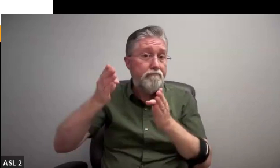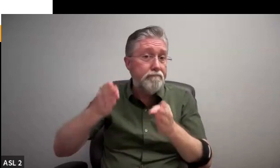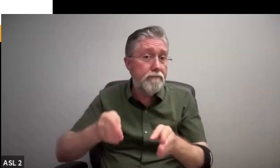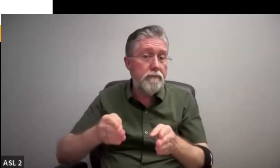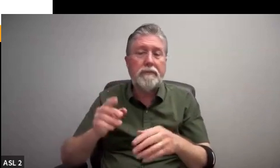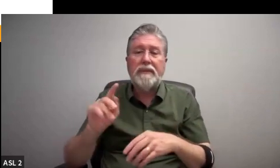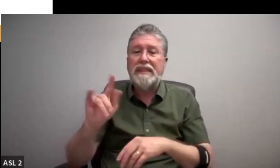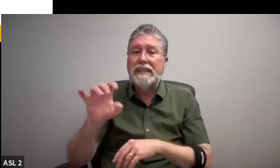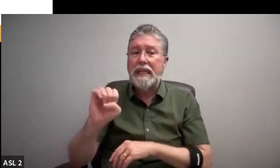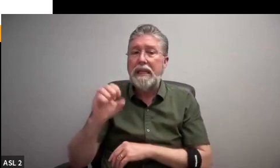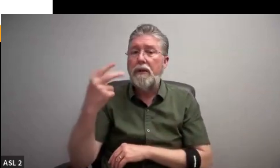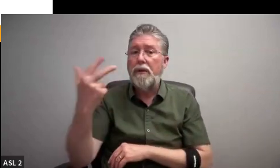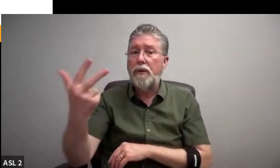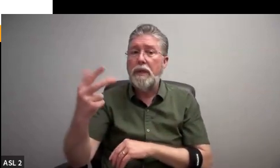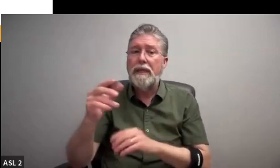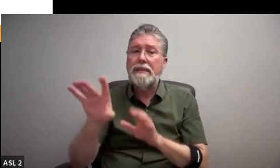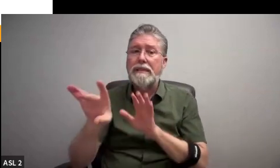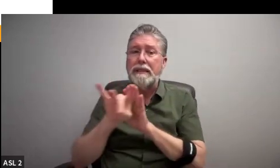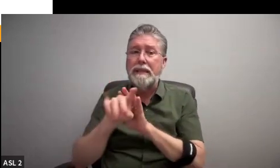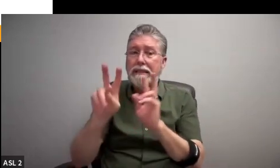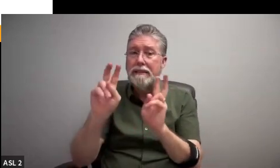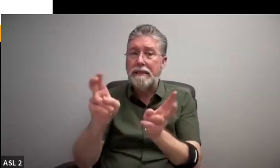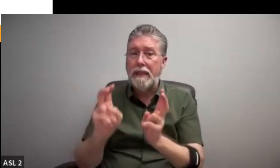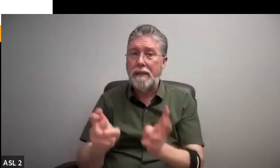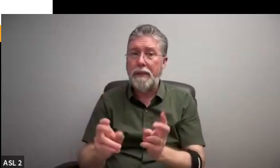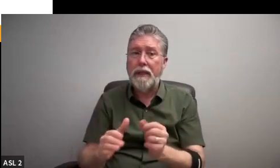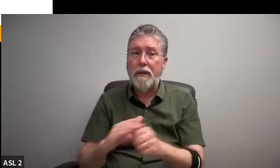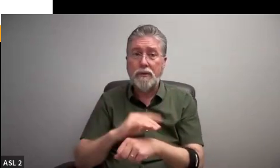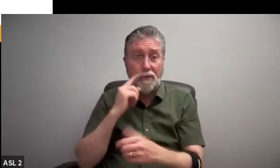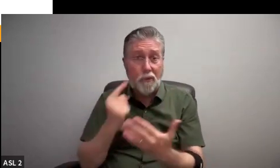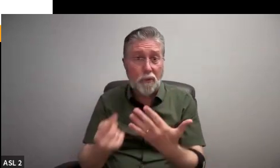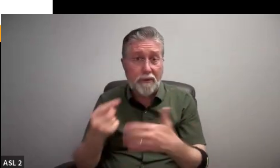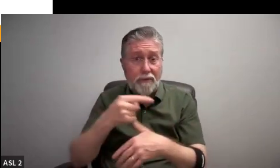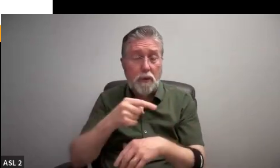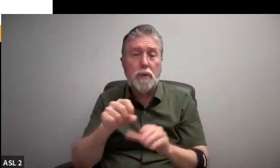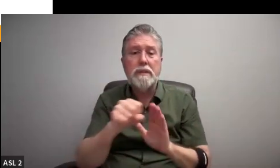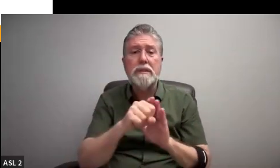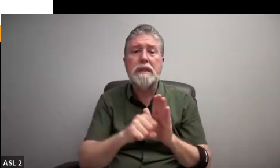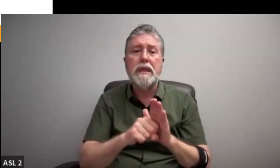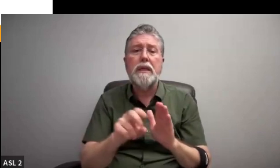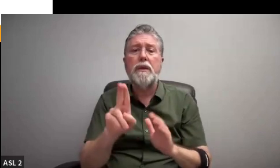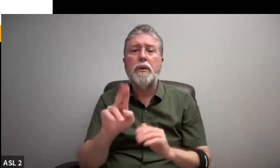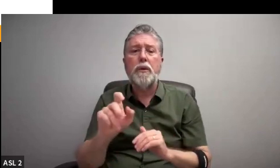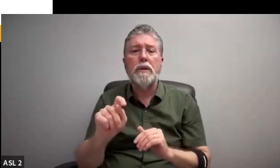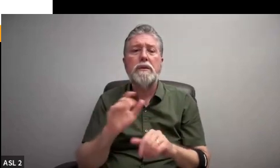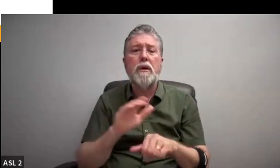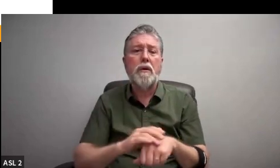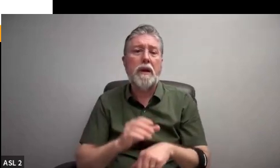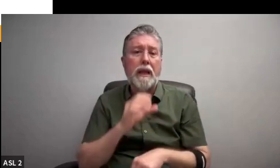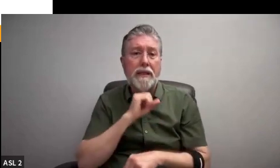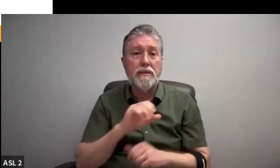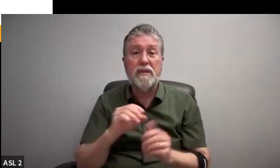Select Topic Areas to Review for State Units on Aging document serves as a tool and highlights